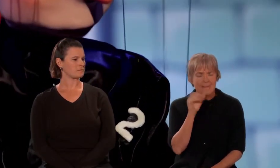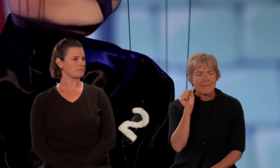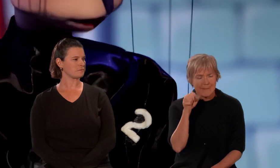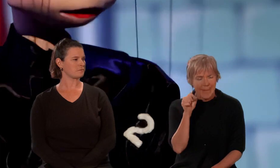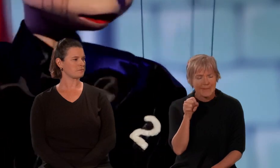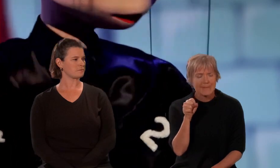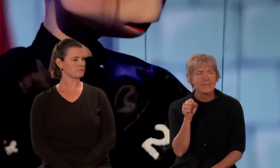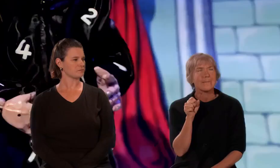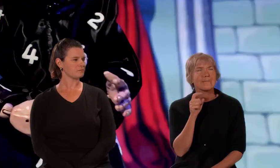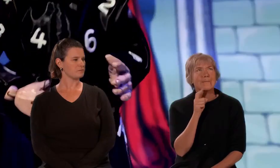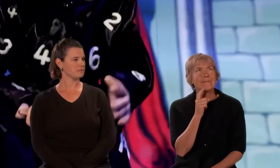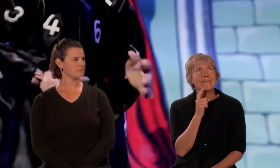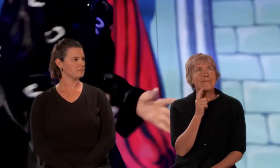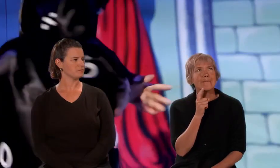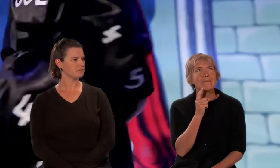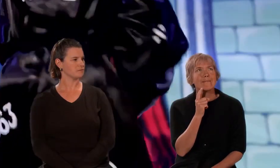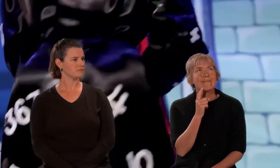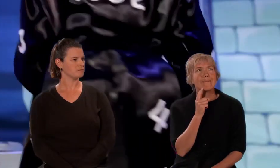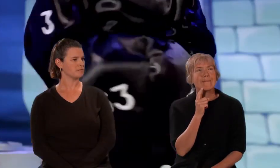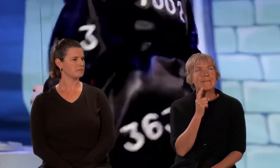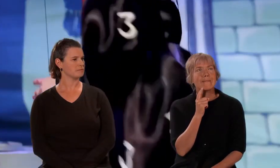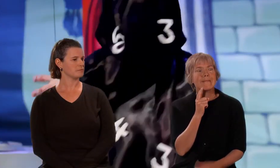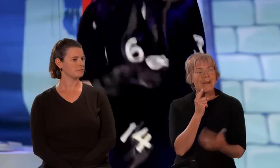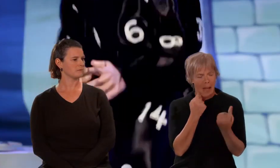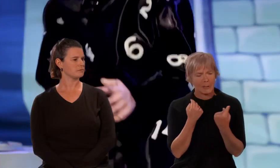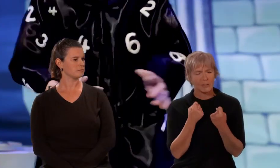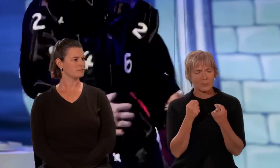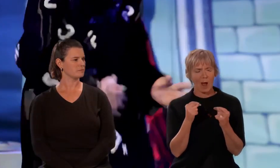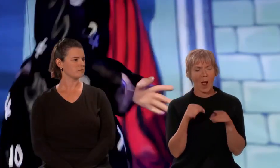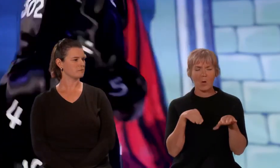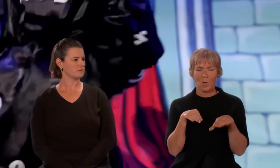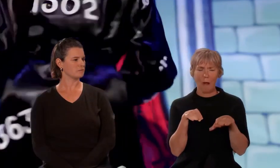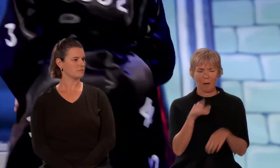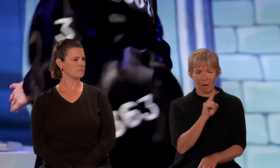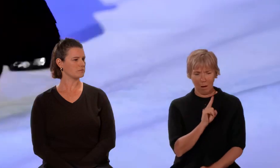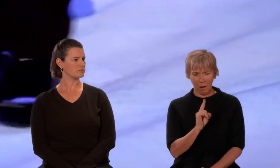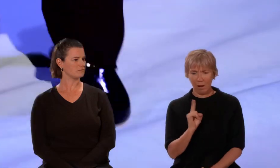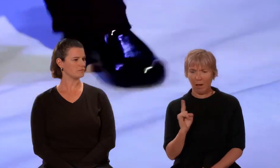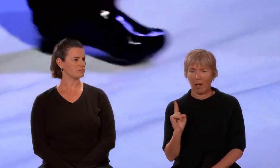Hmm... Let me try walking in a circle, and see if I can round out an idea.